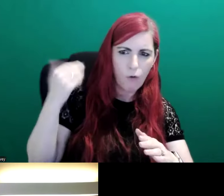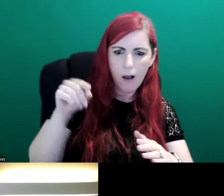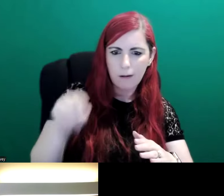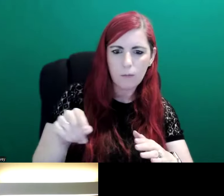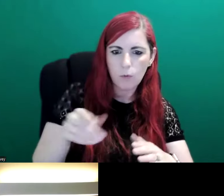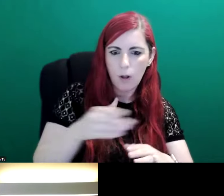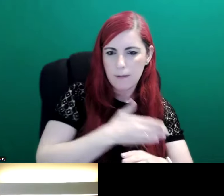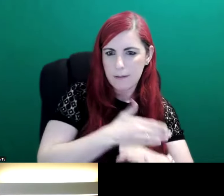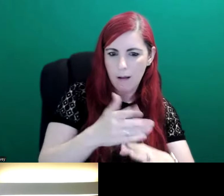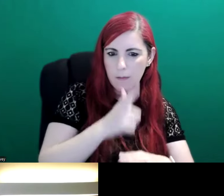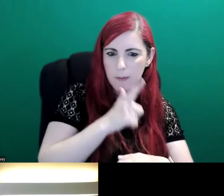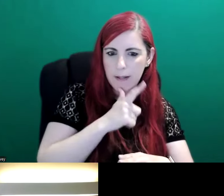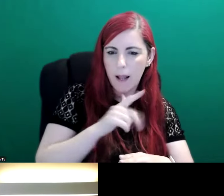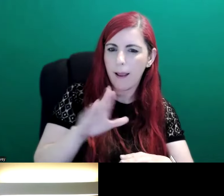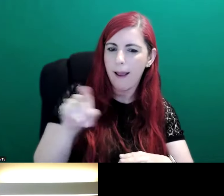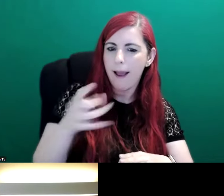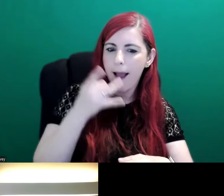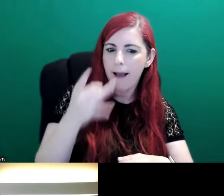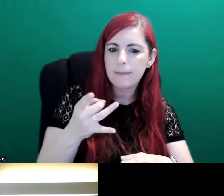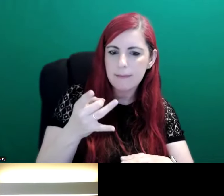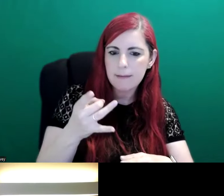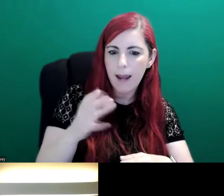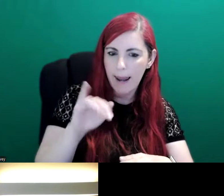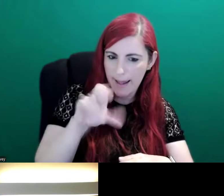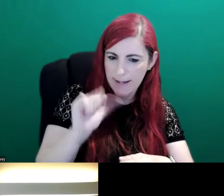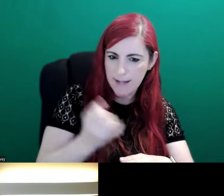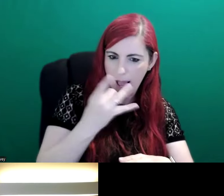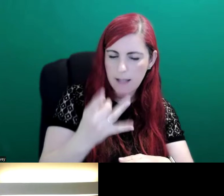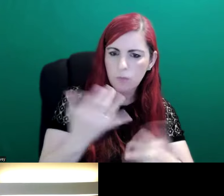start, Linda has asked. She said, Thank you so much, and she'd like to know if you